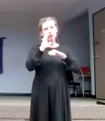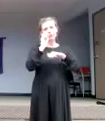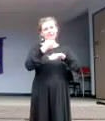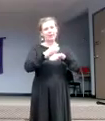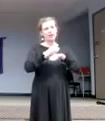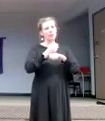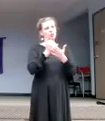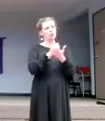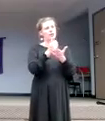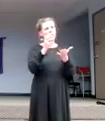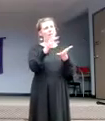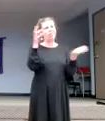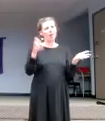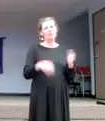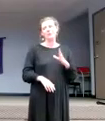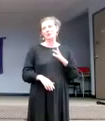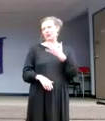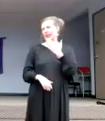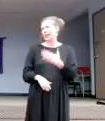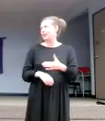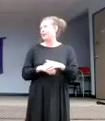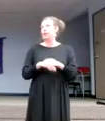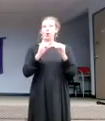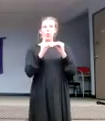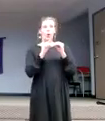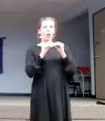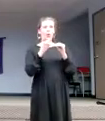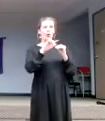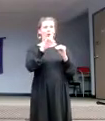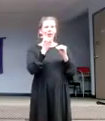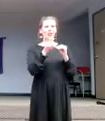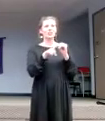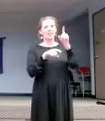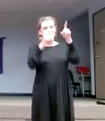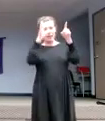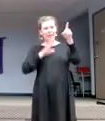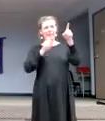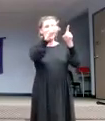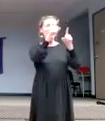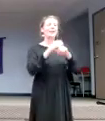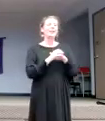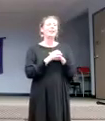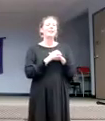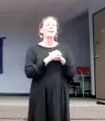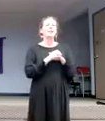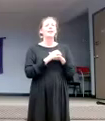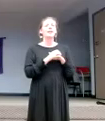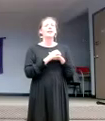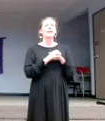help tremendously. Okay, one more question. Now in the back. Yeah, I have a one-way in.